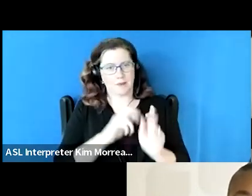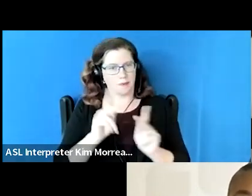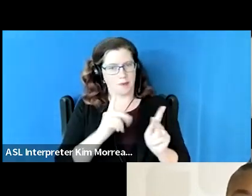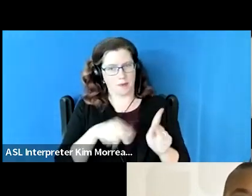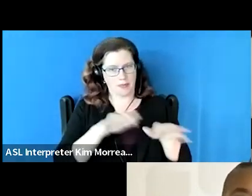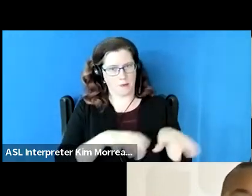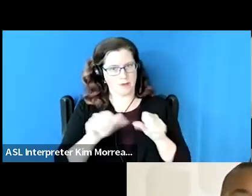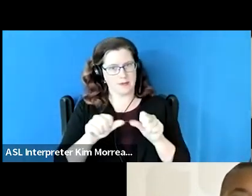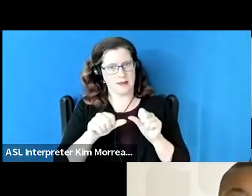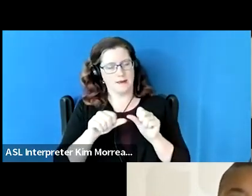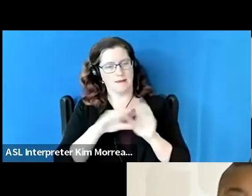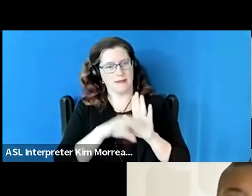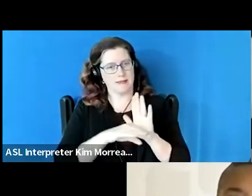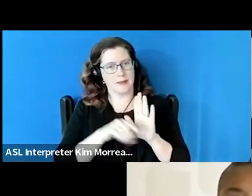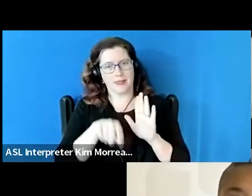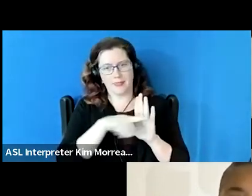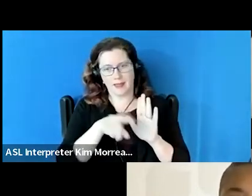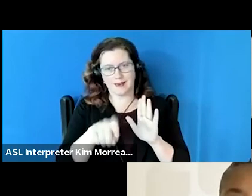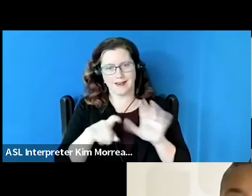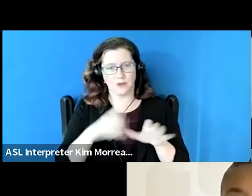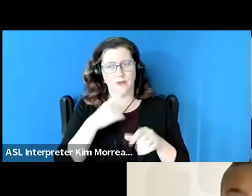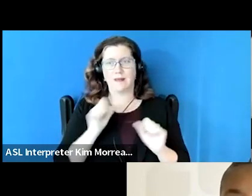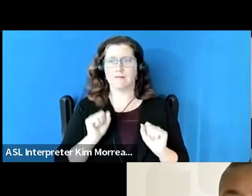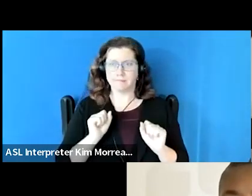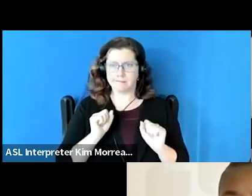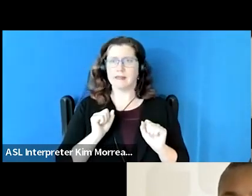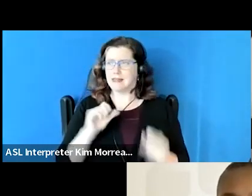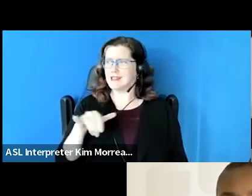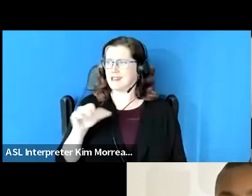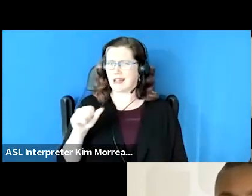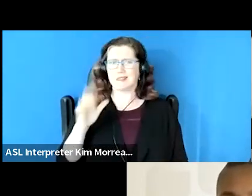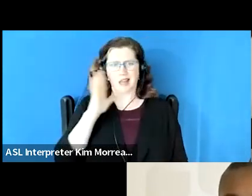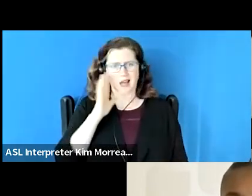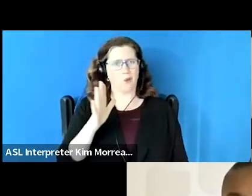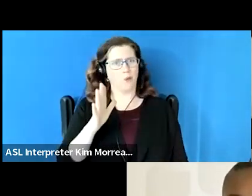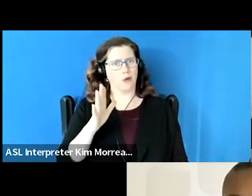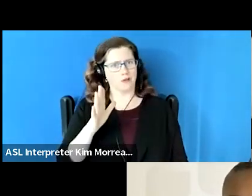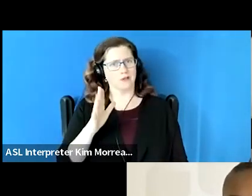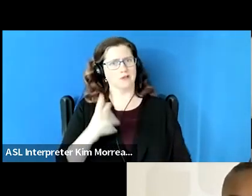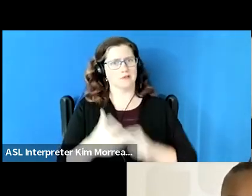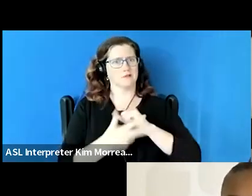that they need to say, yes, I'm going to, I'm going to dedicate 15 minutes and actually join this.